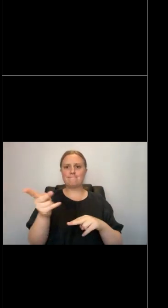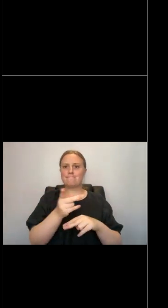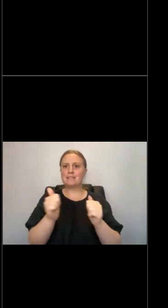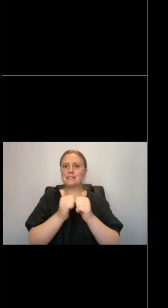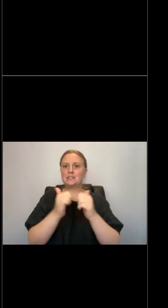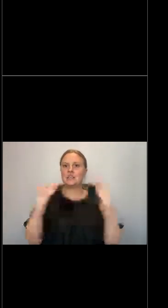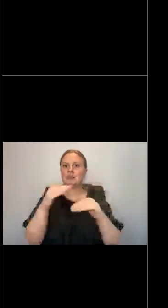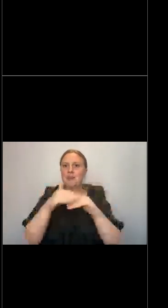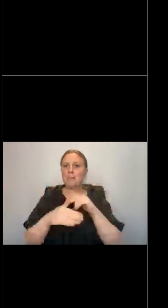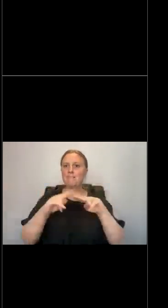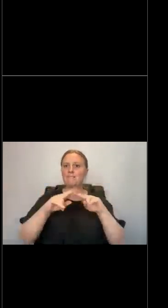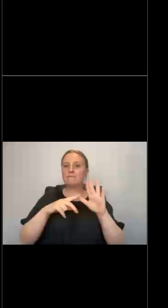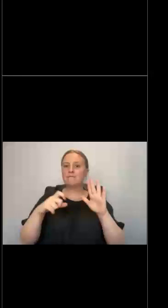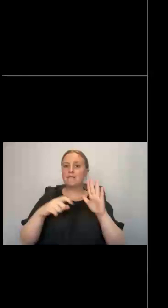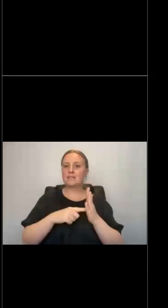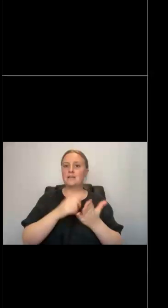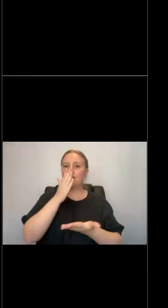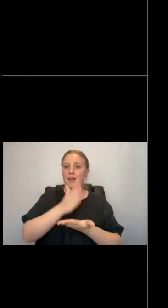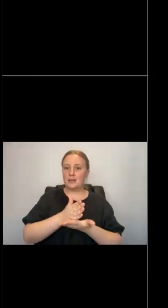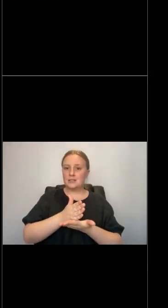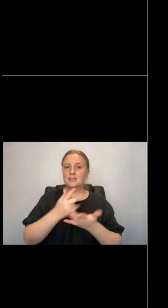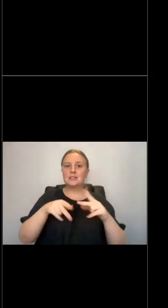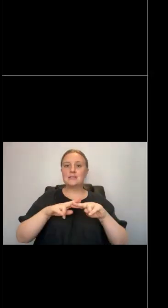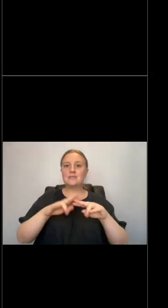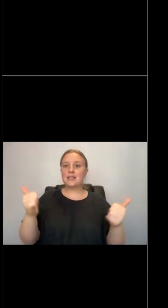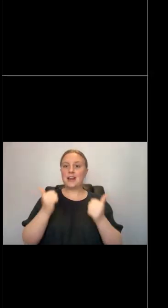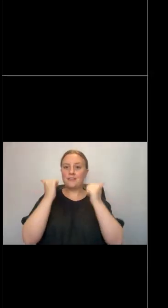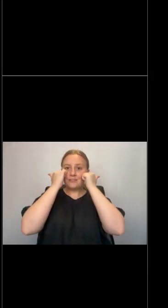evidence to support the elements of the charges